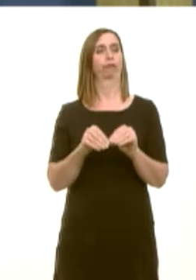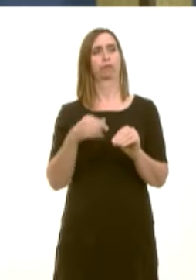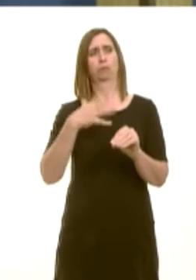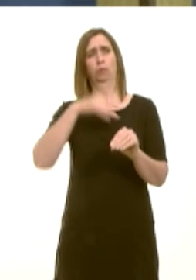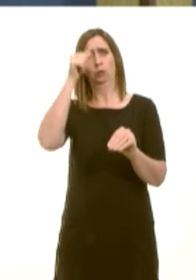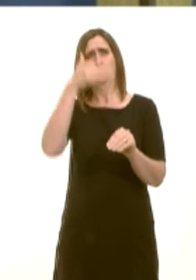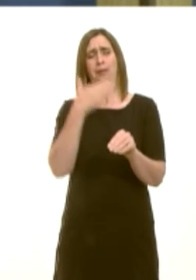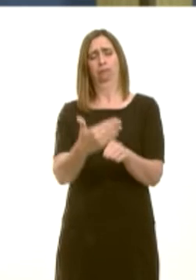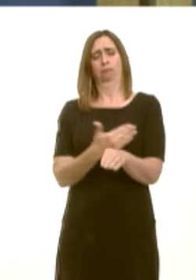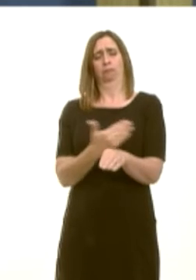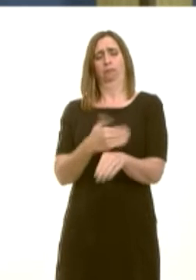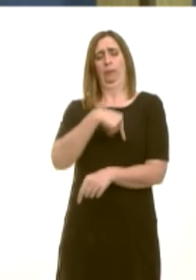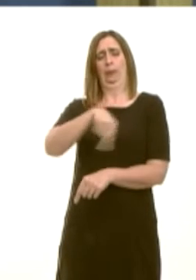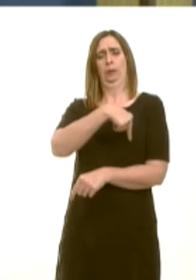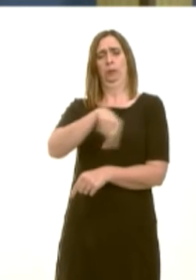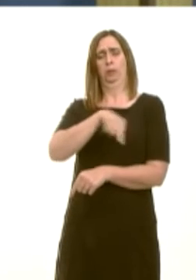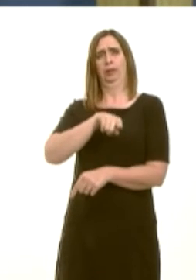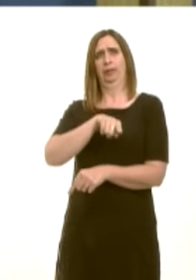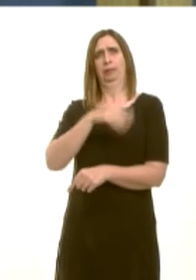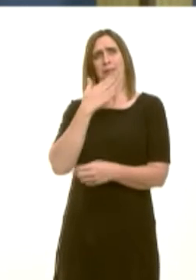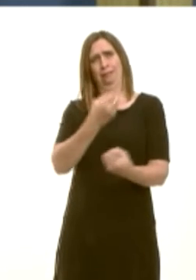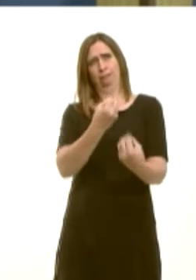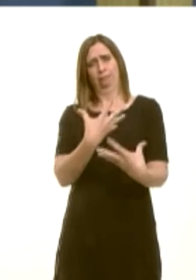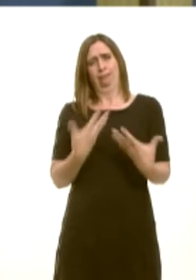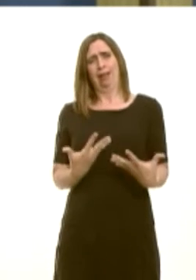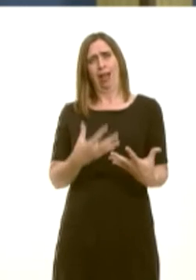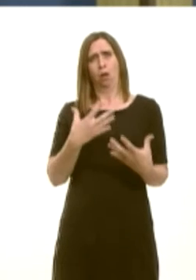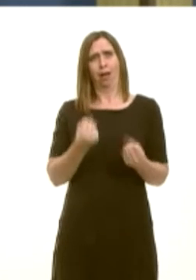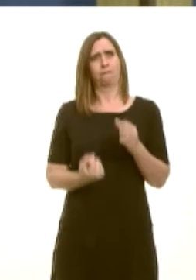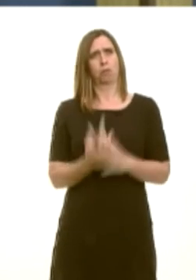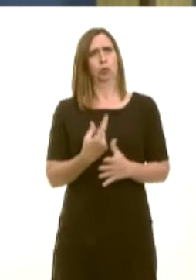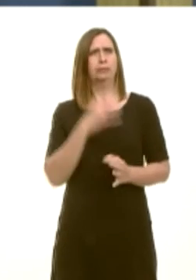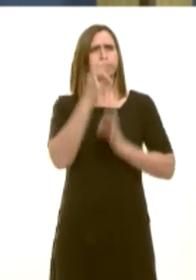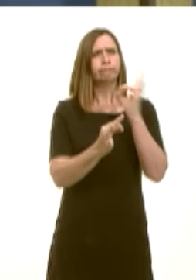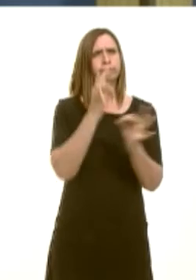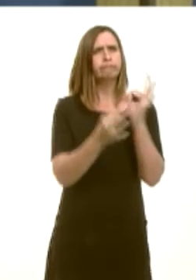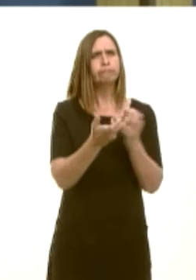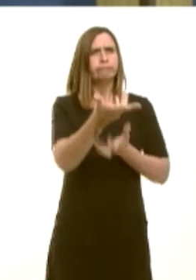week while we are scrutinising you as First Minister, here in the National Assembly, because